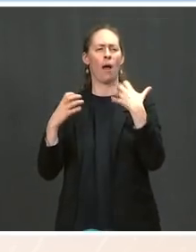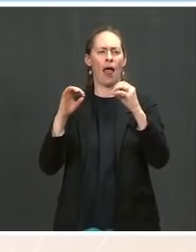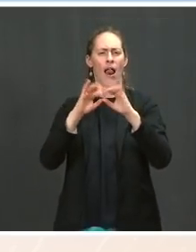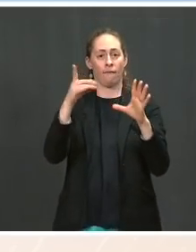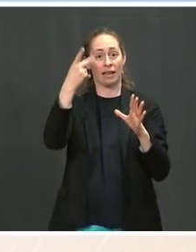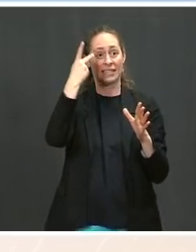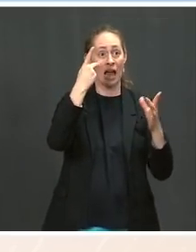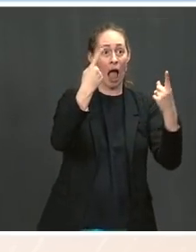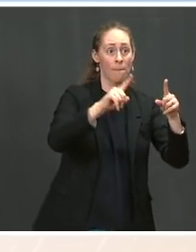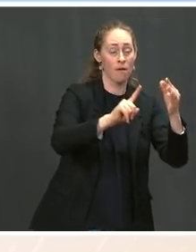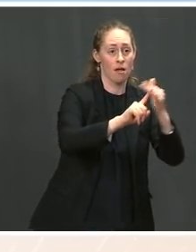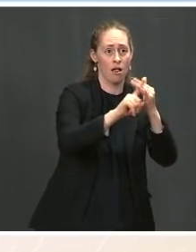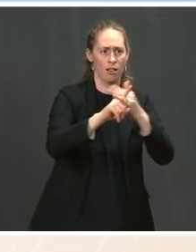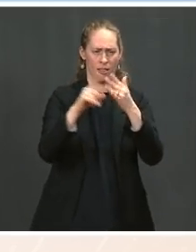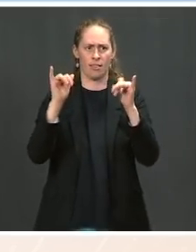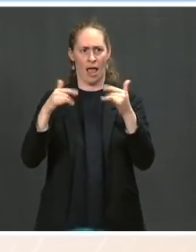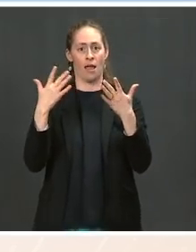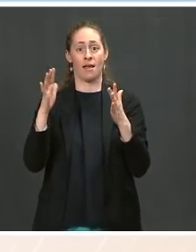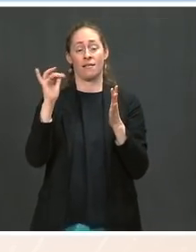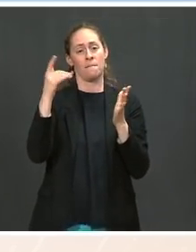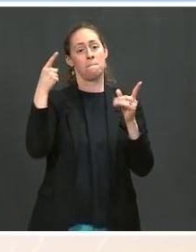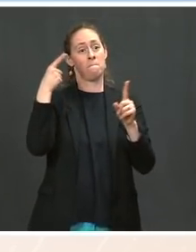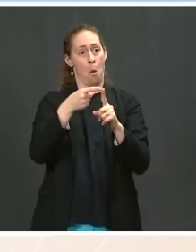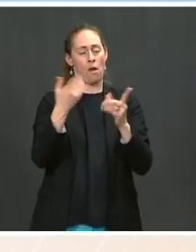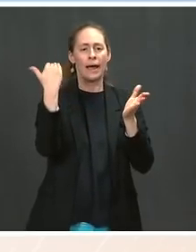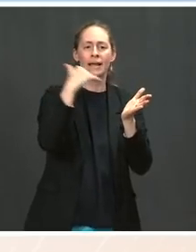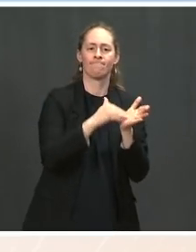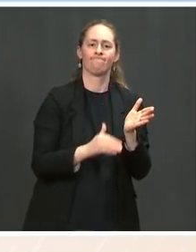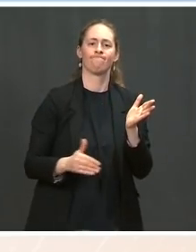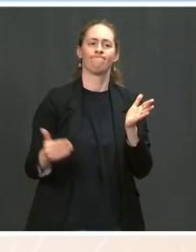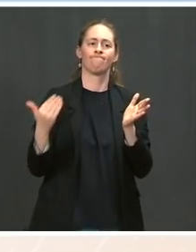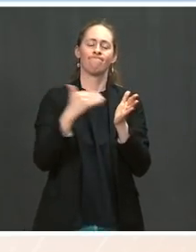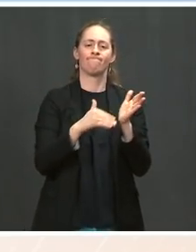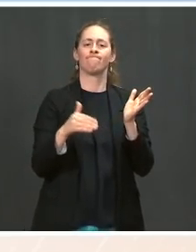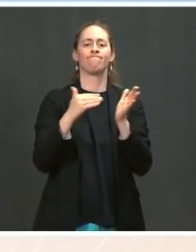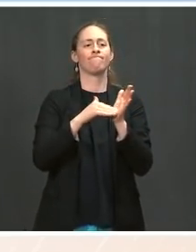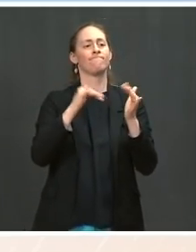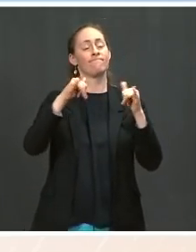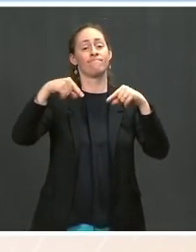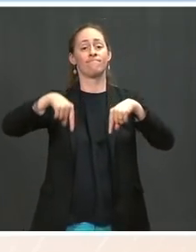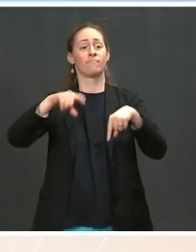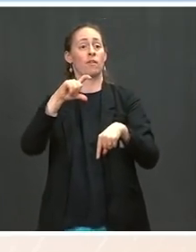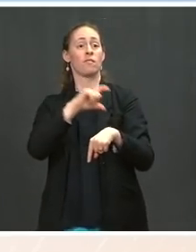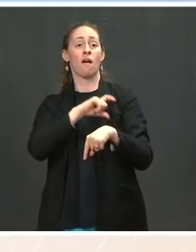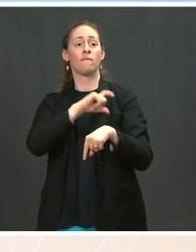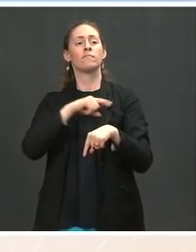are just a reminder that, too often in this country, law enforcement uses unnecessary force